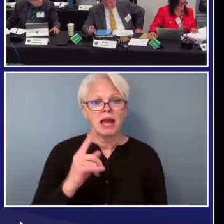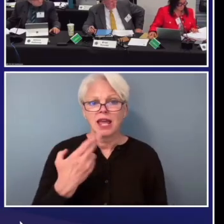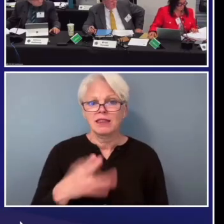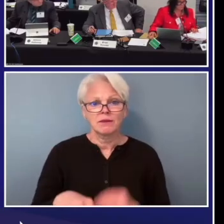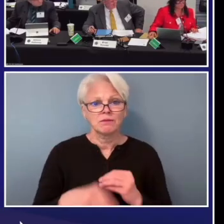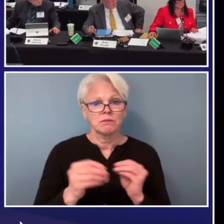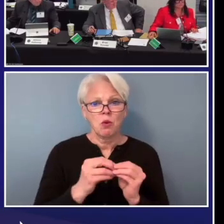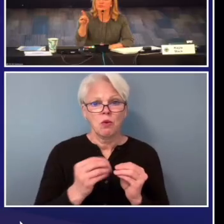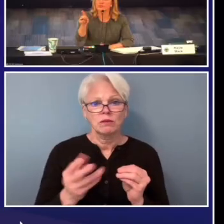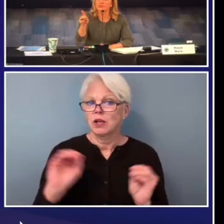No problem, Jennifer.